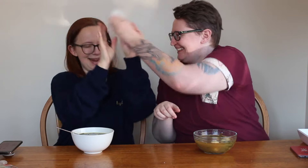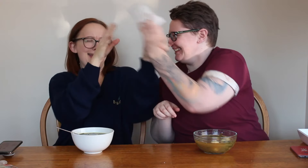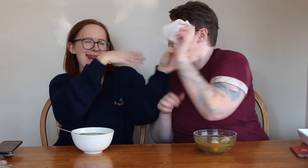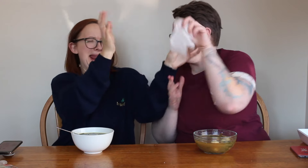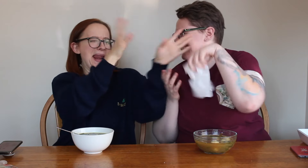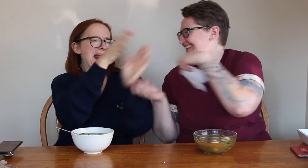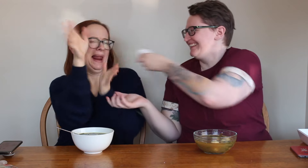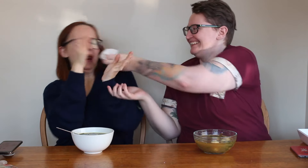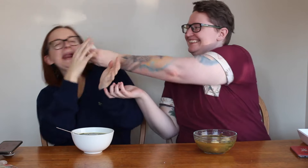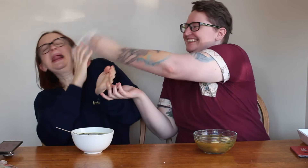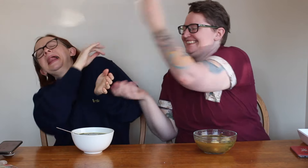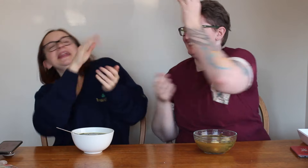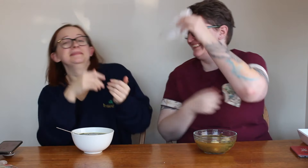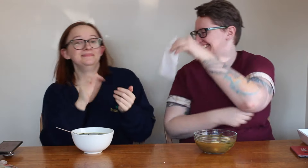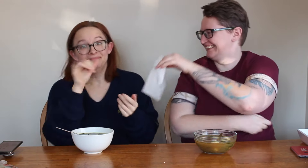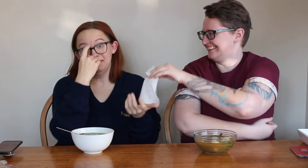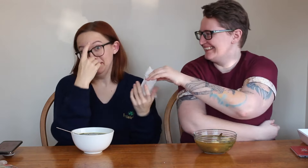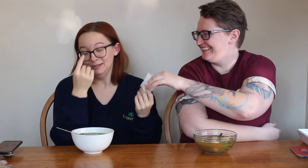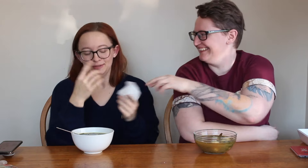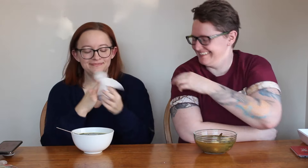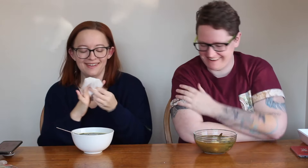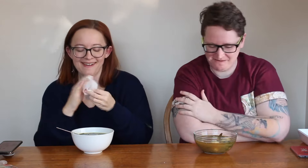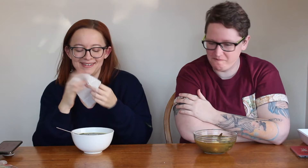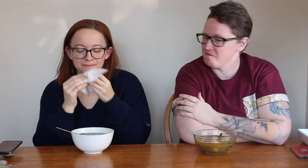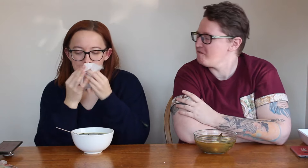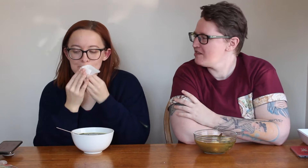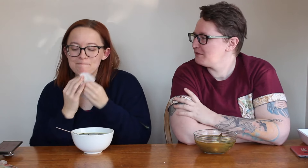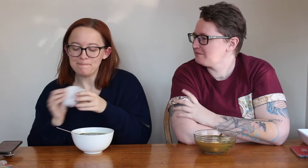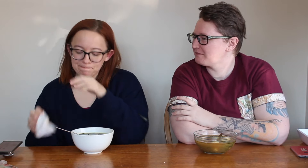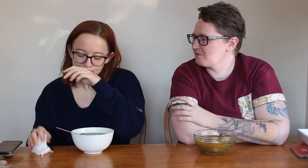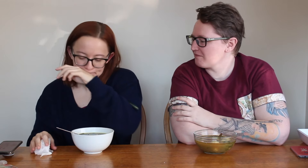Can you give me a wipe please? Soup! It's messy.